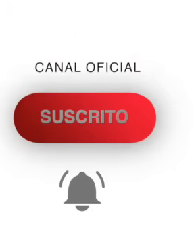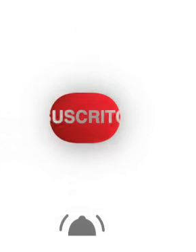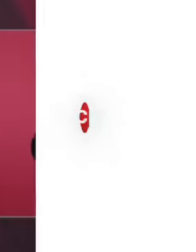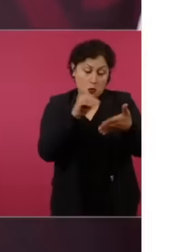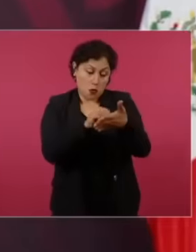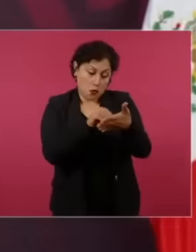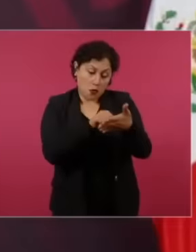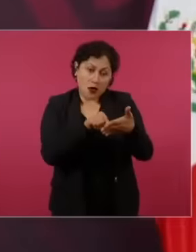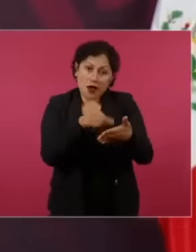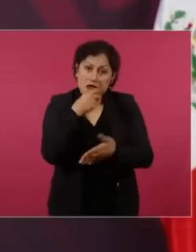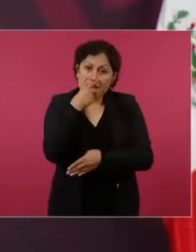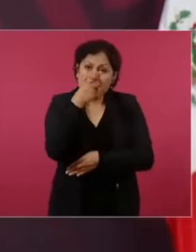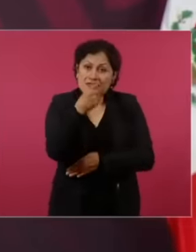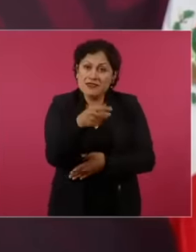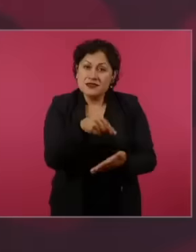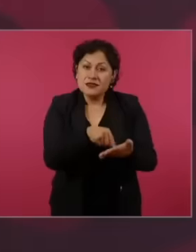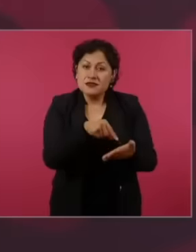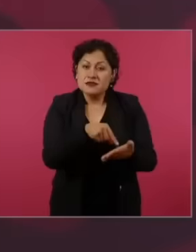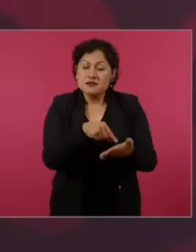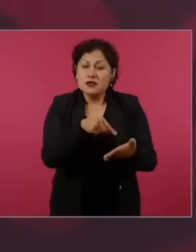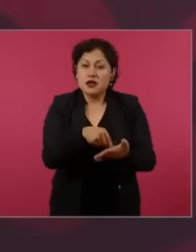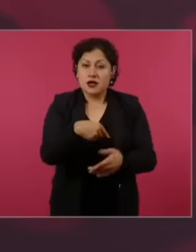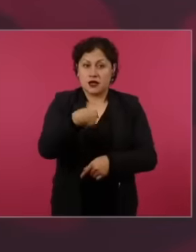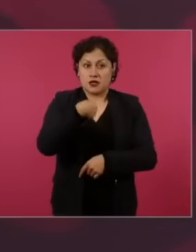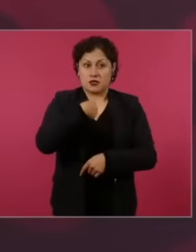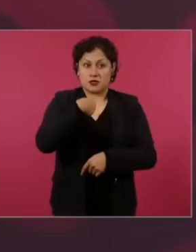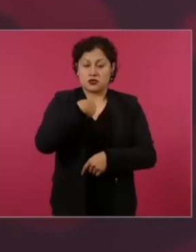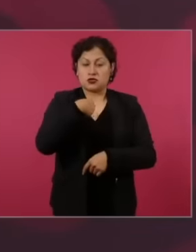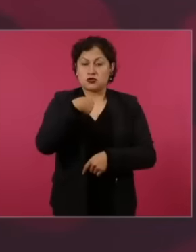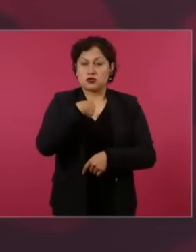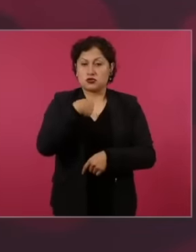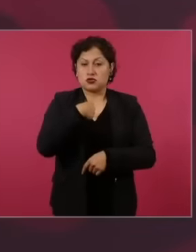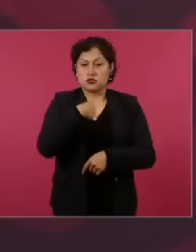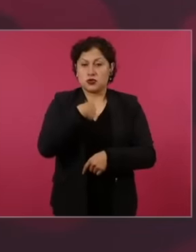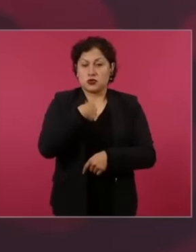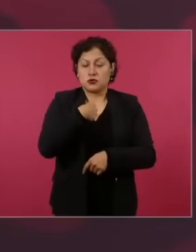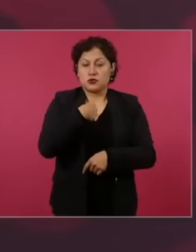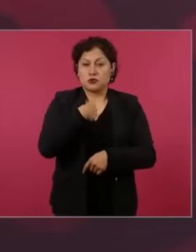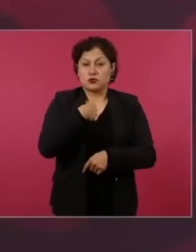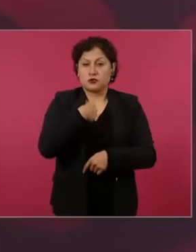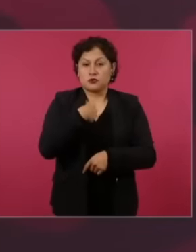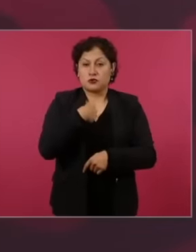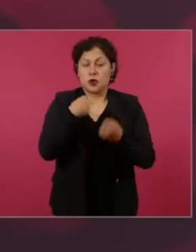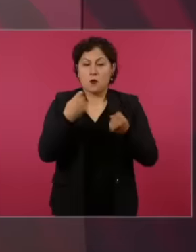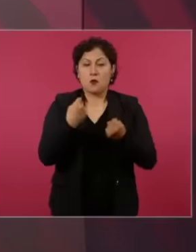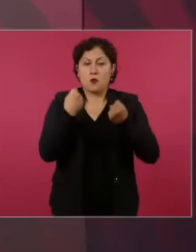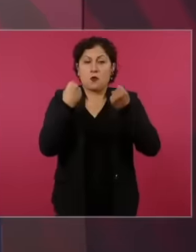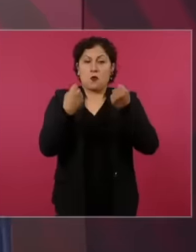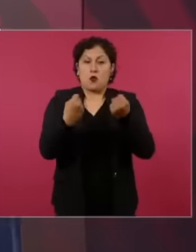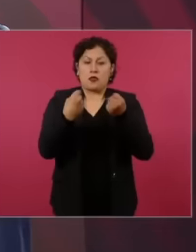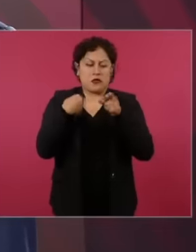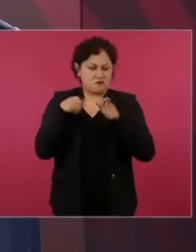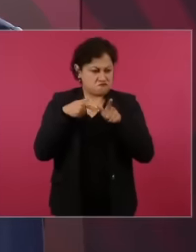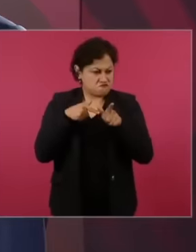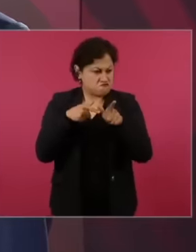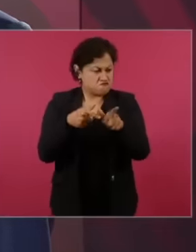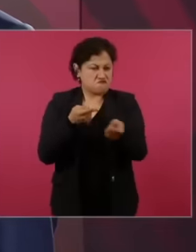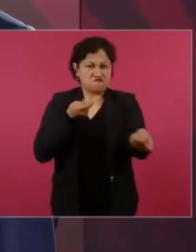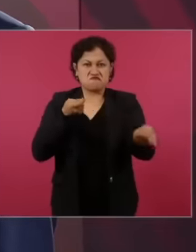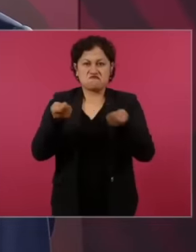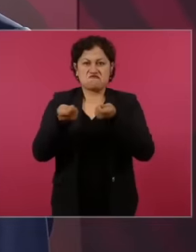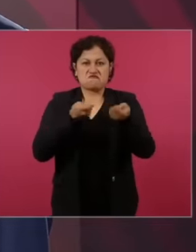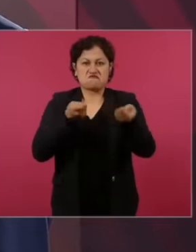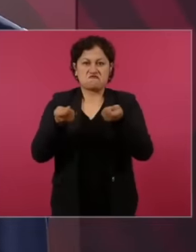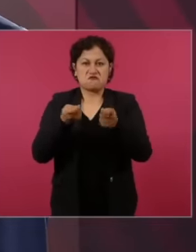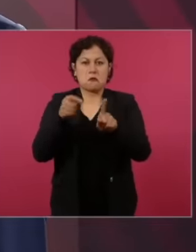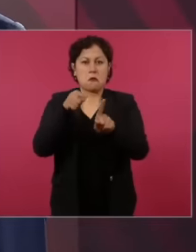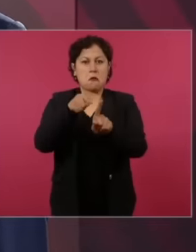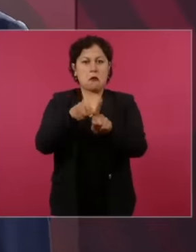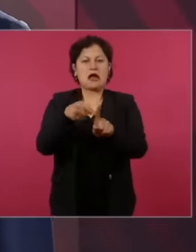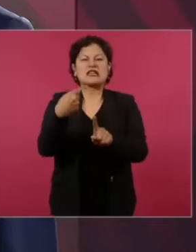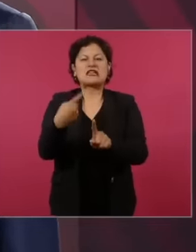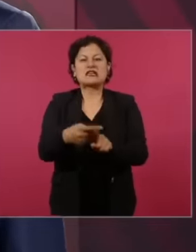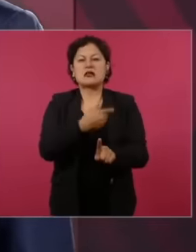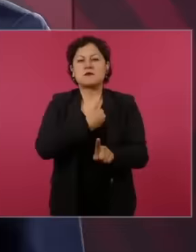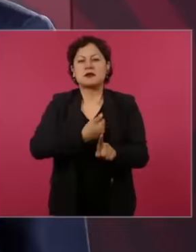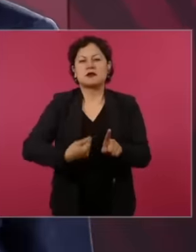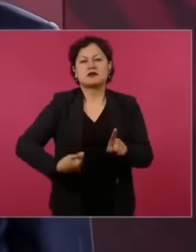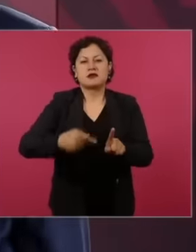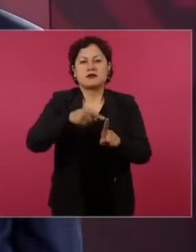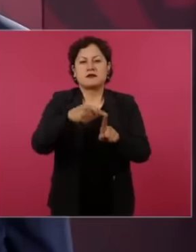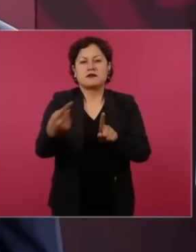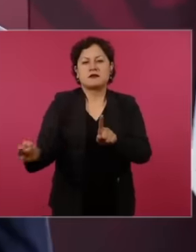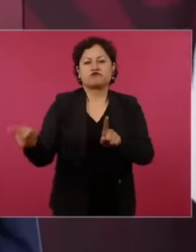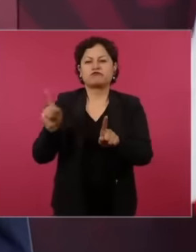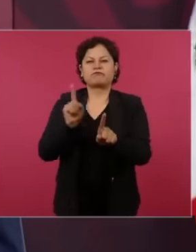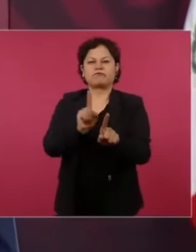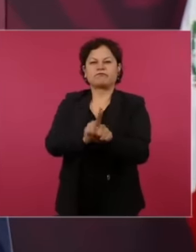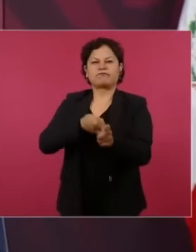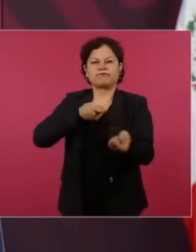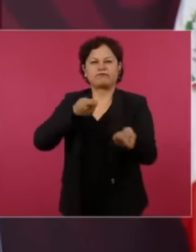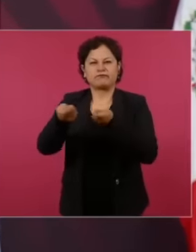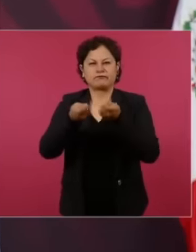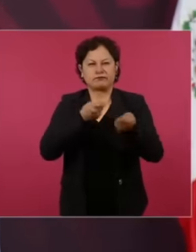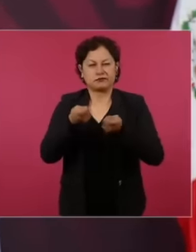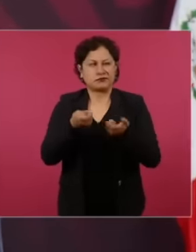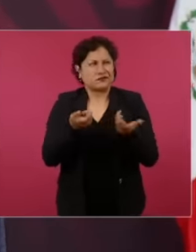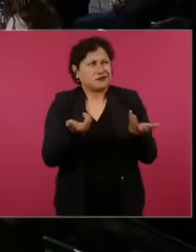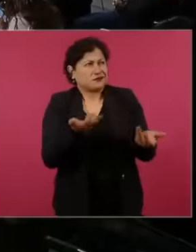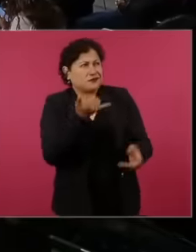that I will continue to be the power behind the Throne, a lack of respect for Claudia and